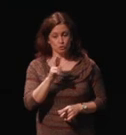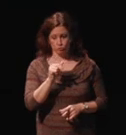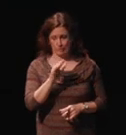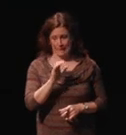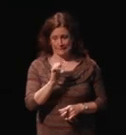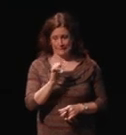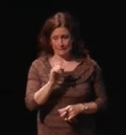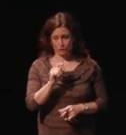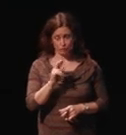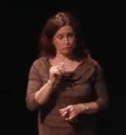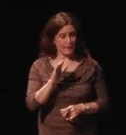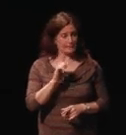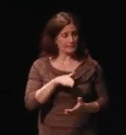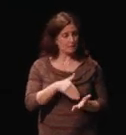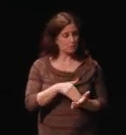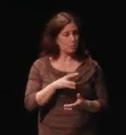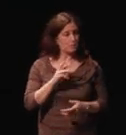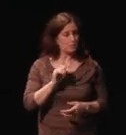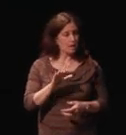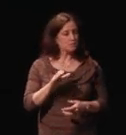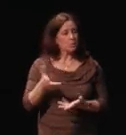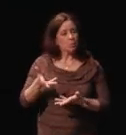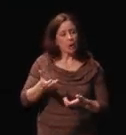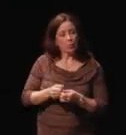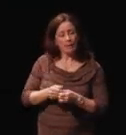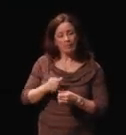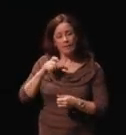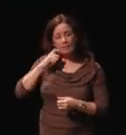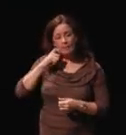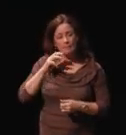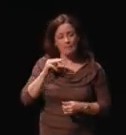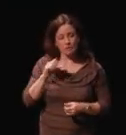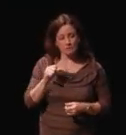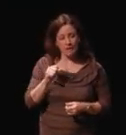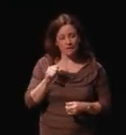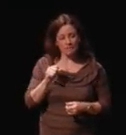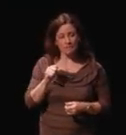worked with Microsoft and Apple I believe, and they started towards